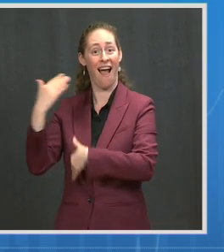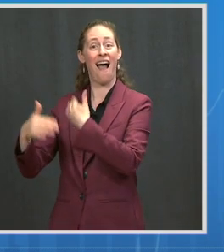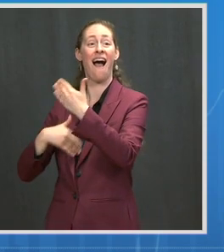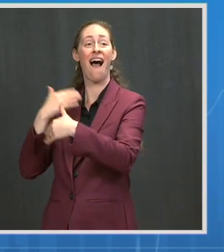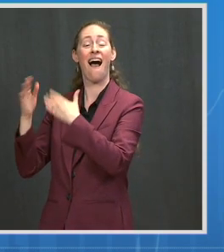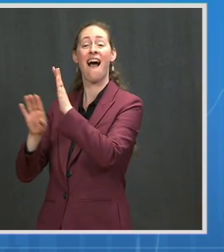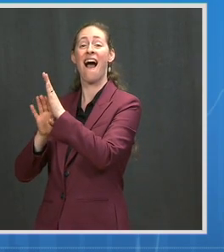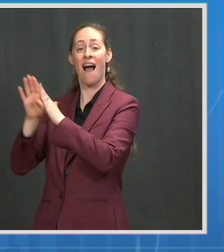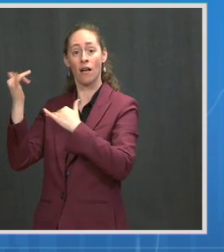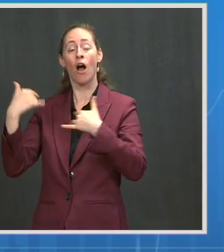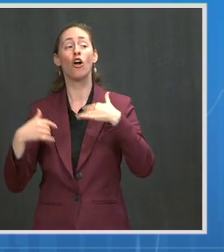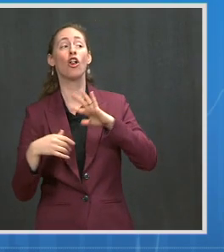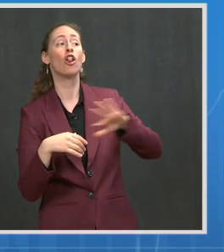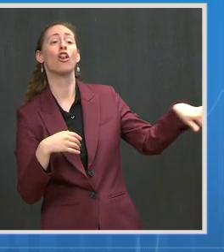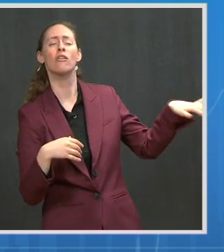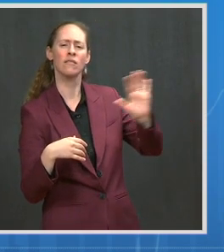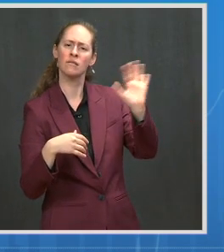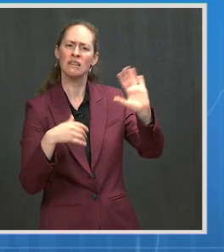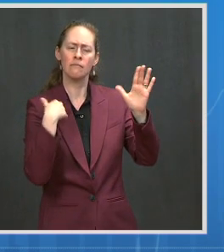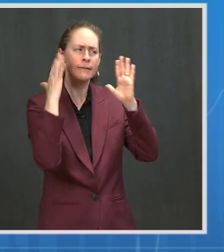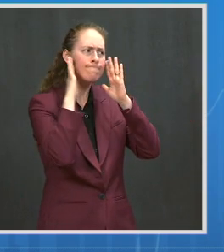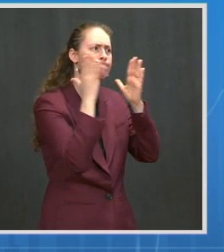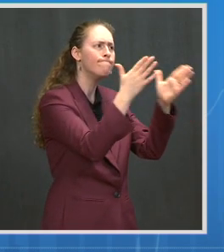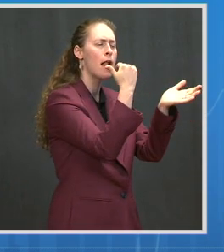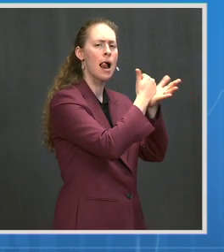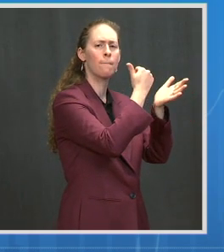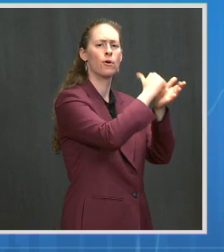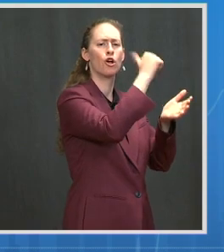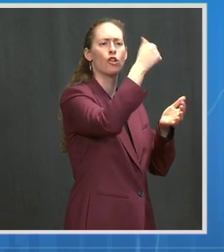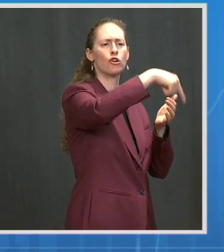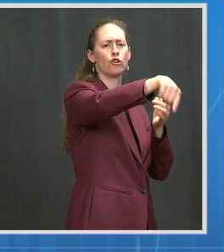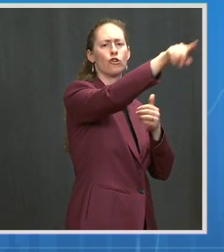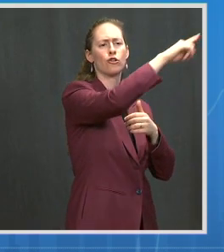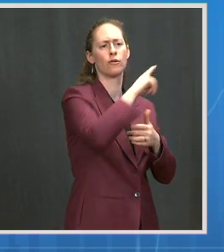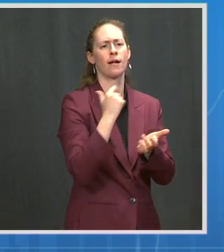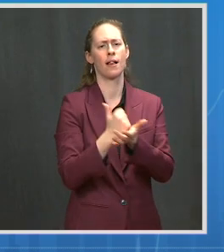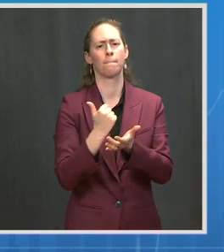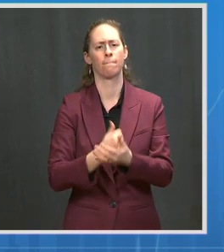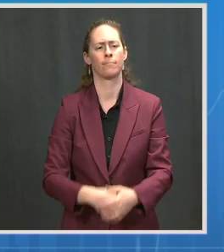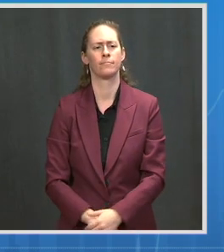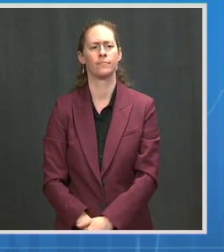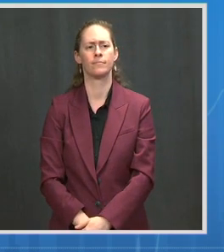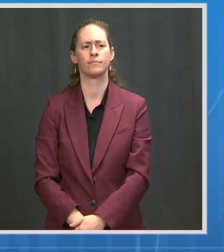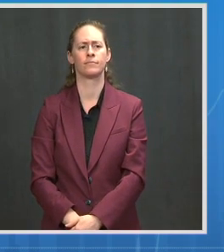do what we've done in the U.S. all over the world. And, with that, over to Dr. Walensky.